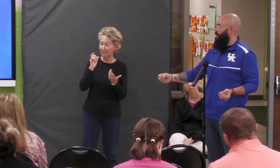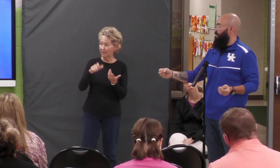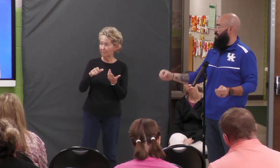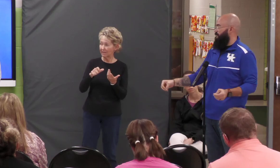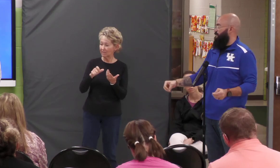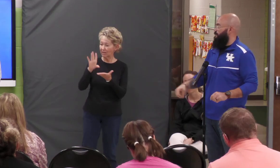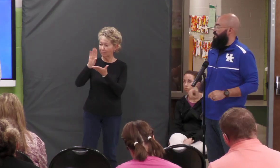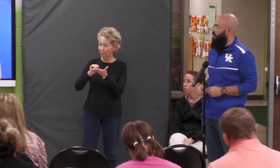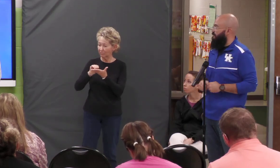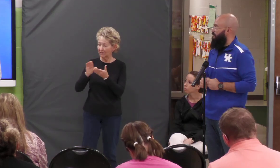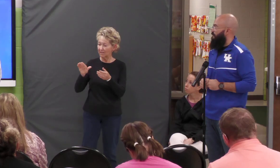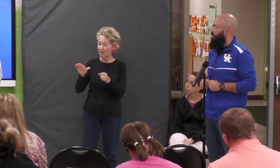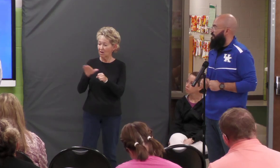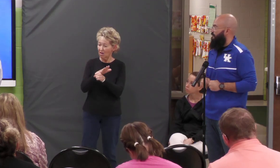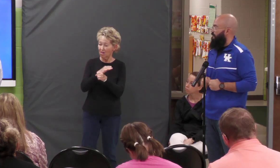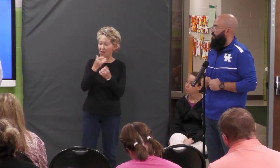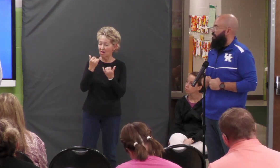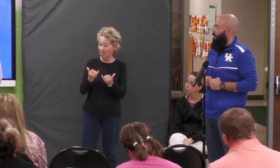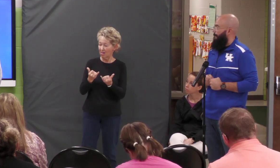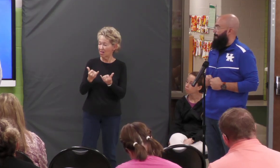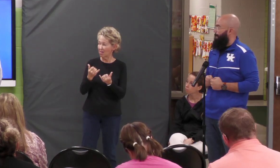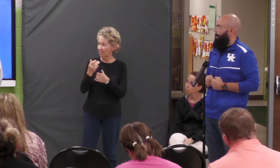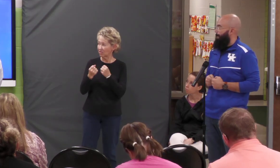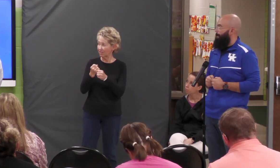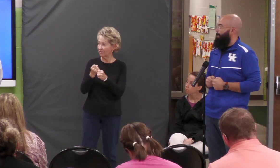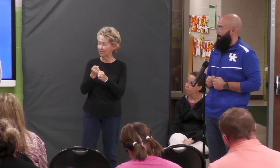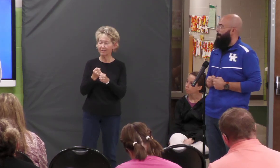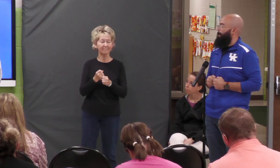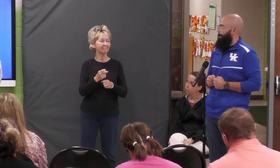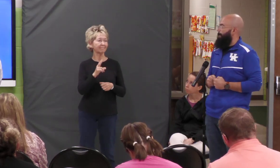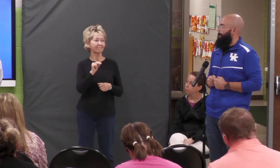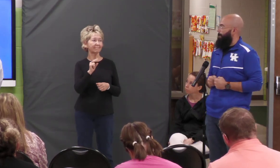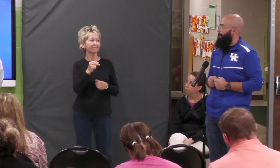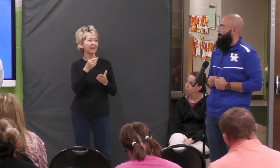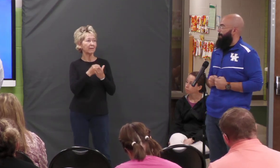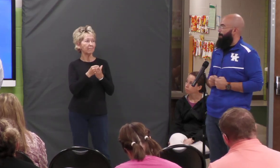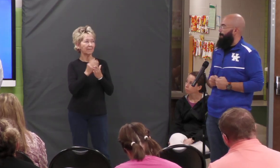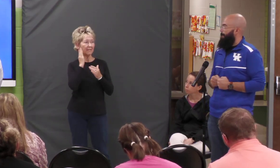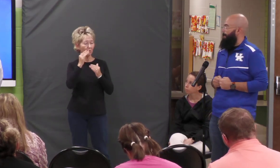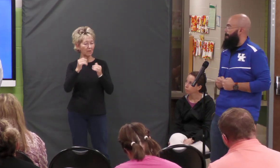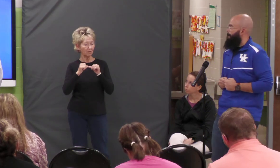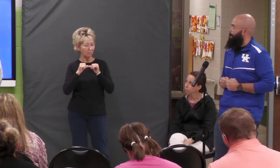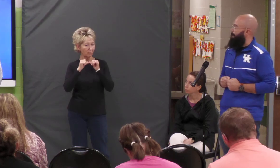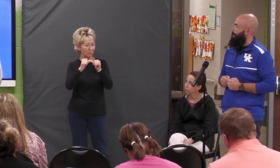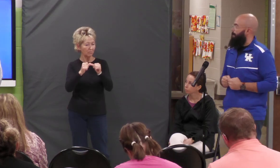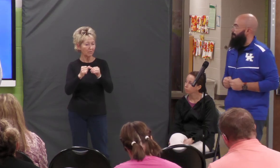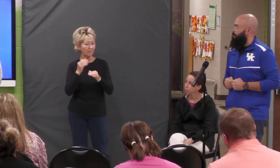spent in this fiscal year typically no it does not that money will carry forward from year to